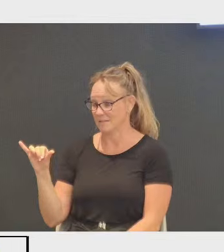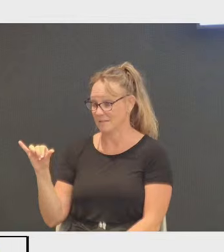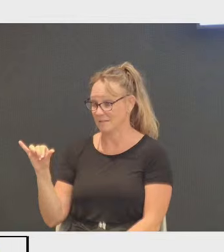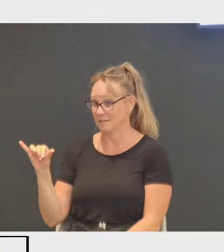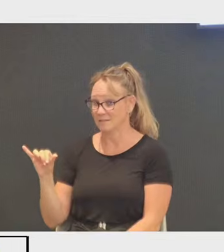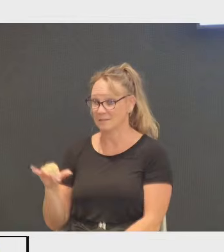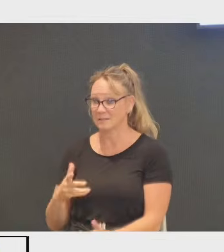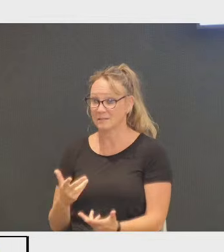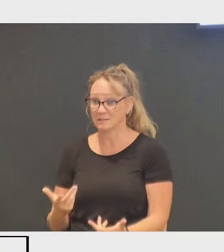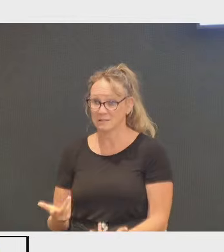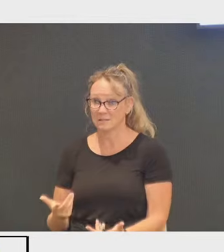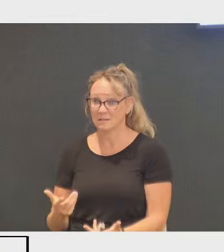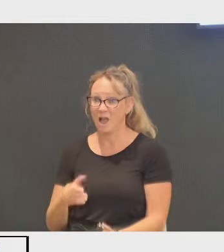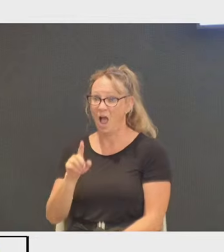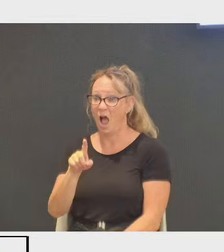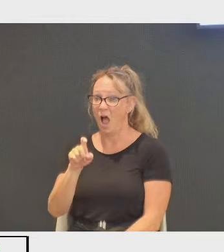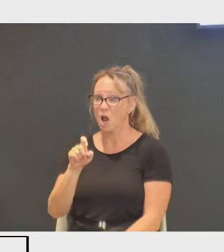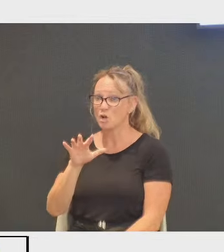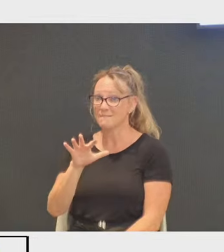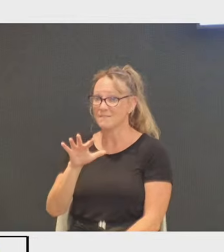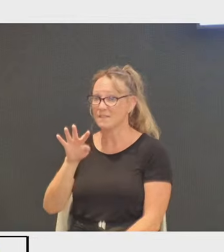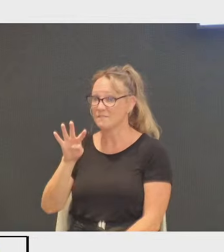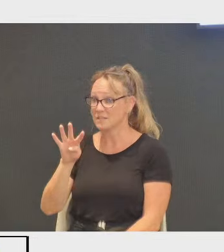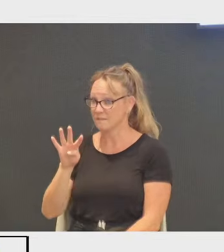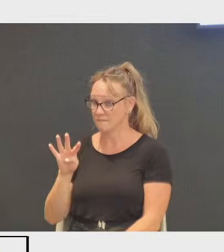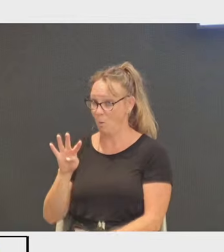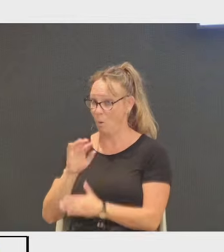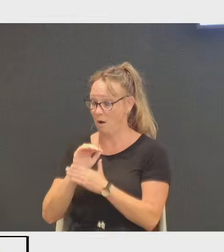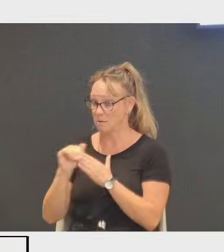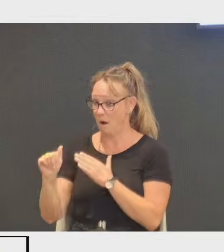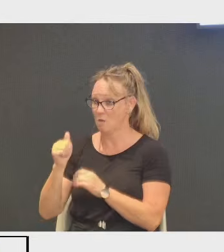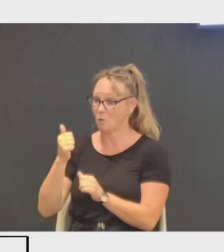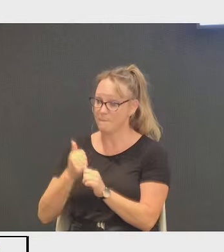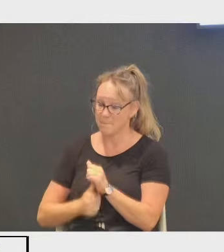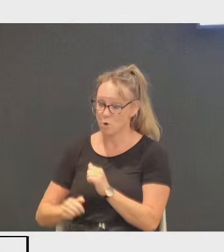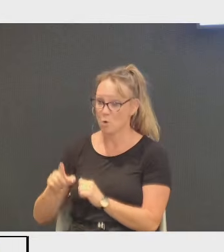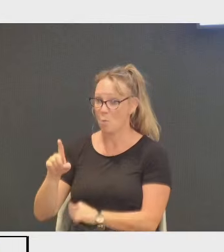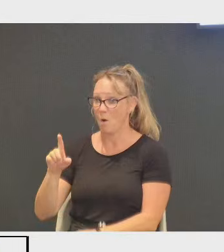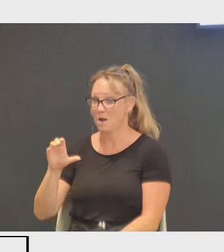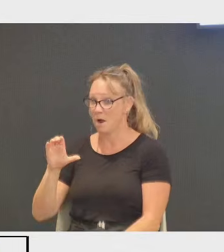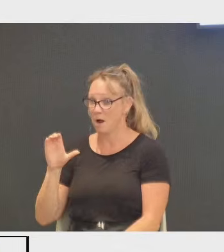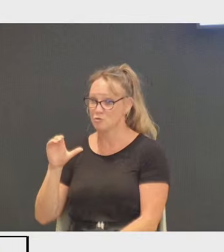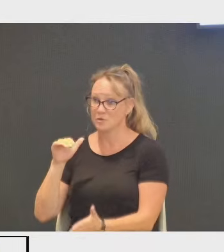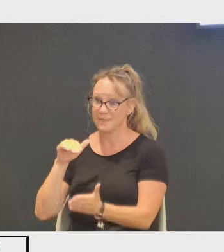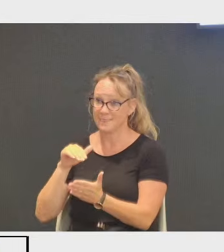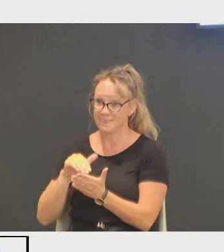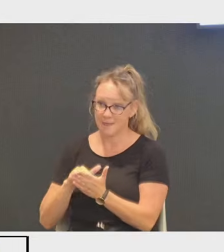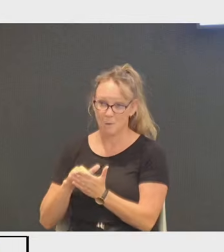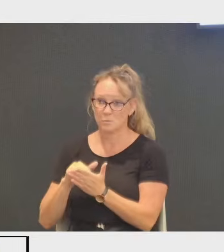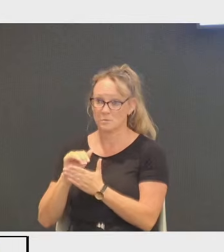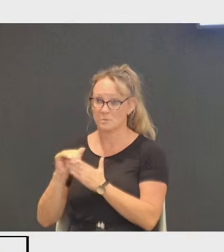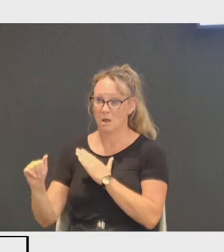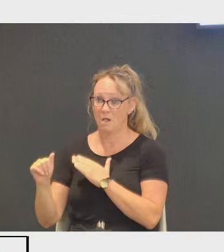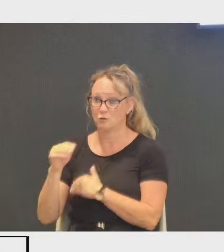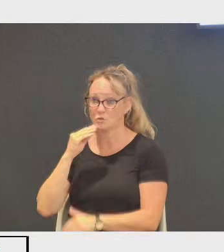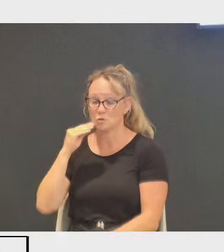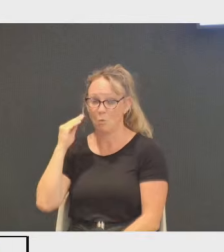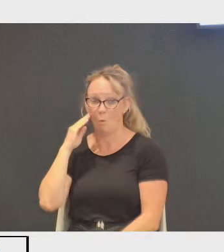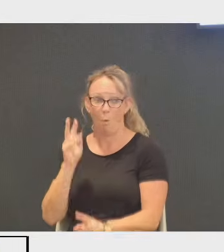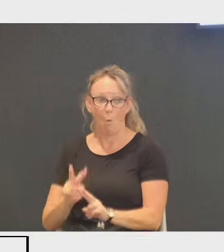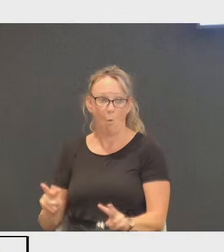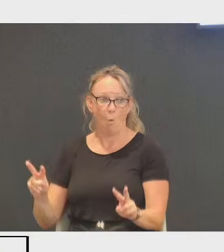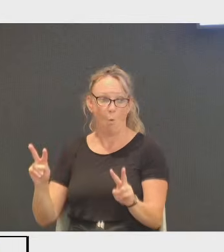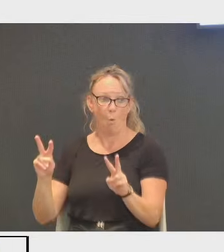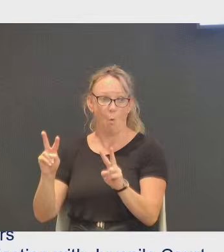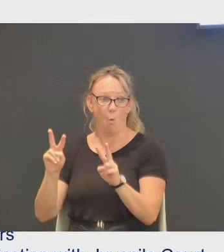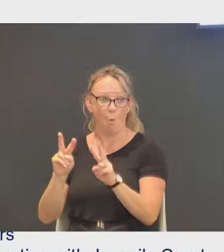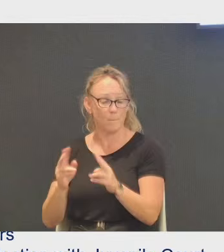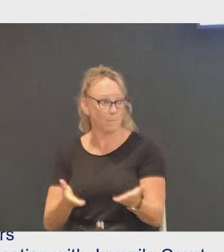a $154 per $100,000 of home valuation. so that is what's before the Commissioners today and we have